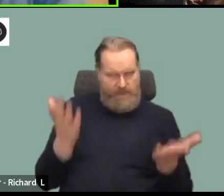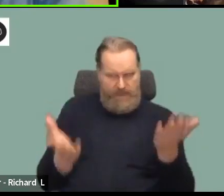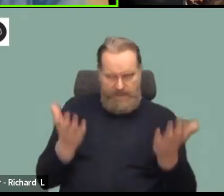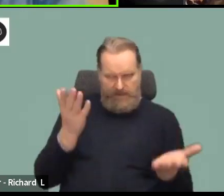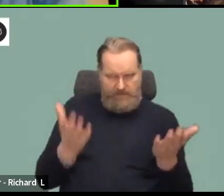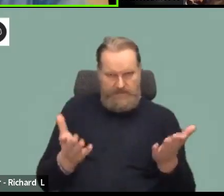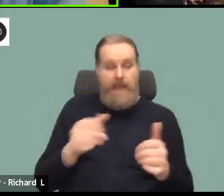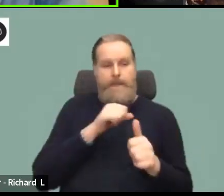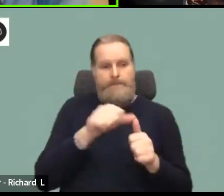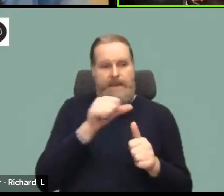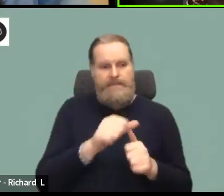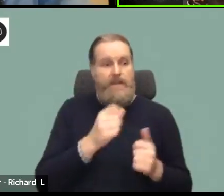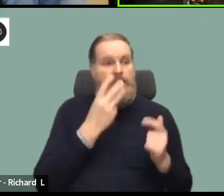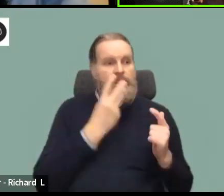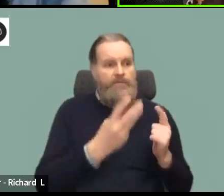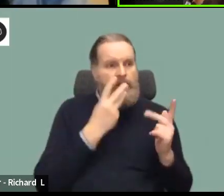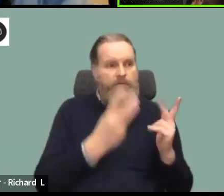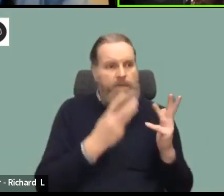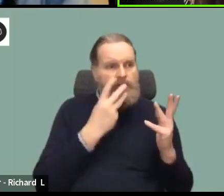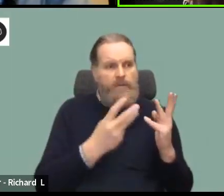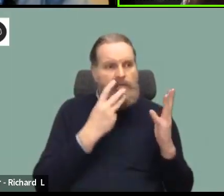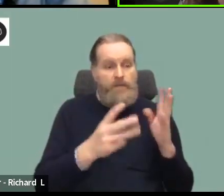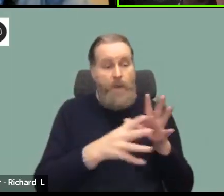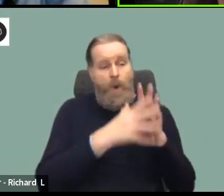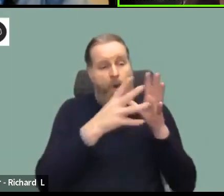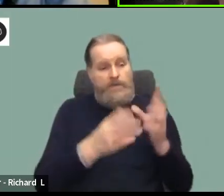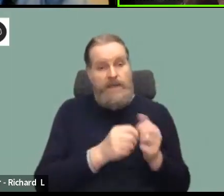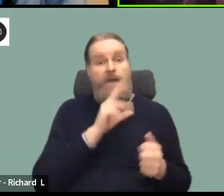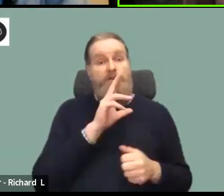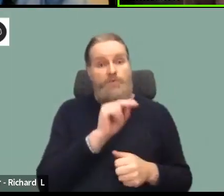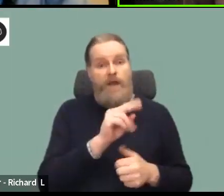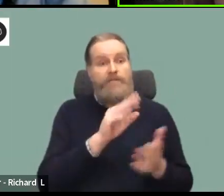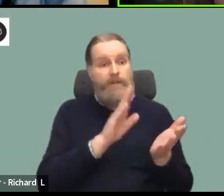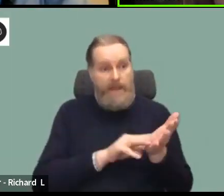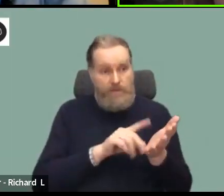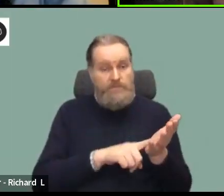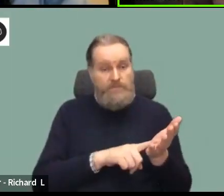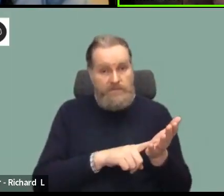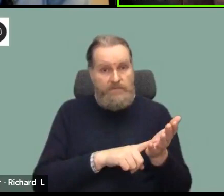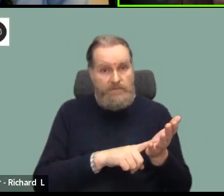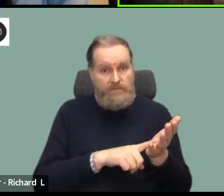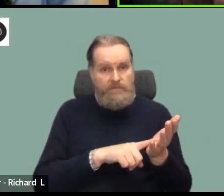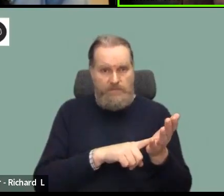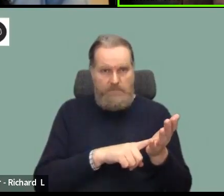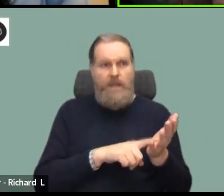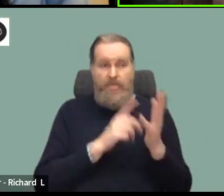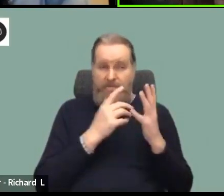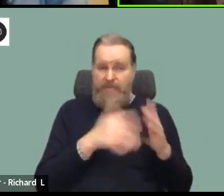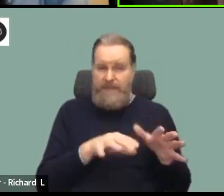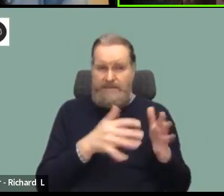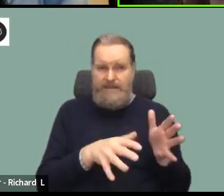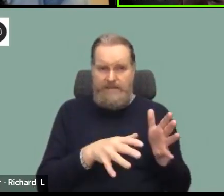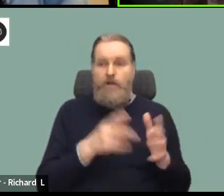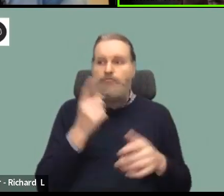the And that's why we hope this is the best balance of juggling those two competing tensions those two competing tensions. Yeah, thank you. Okay Okay. And just to me Okay. And just to Denise andrews I've seen your queries